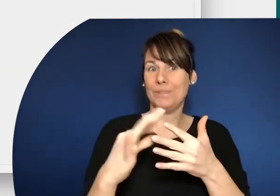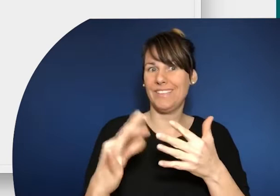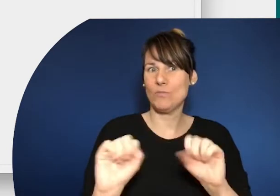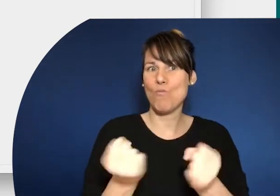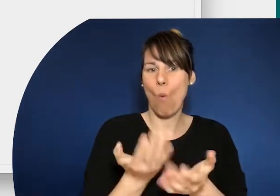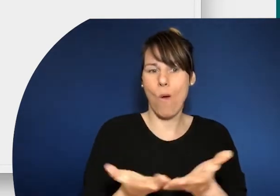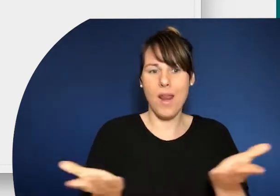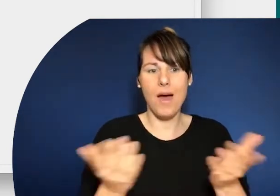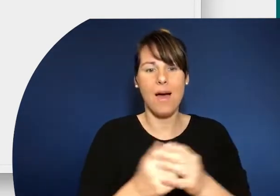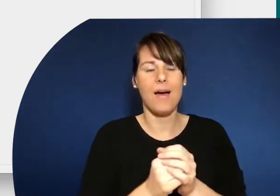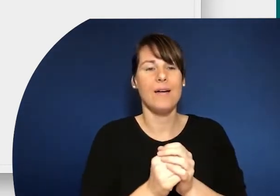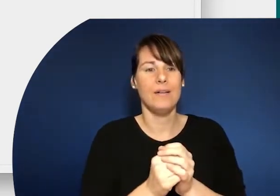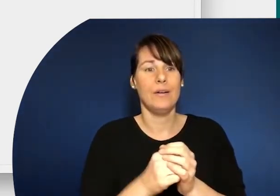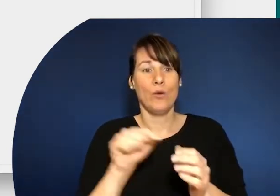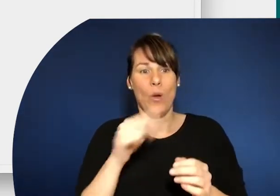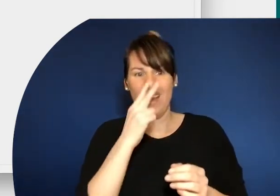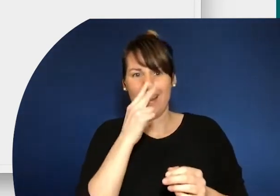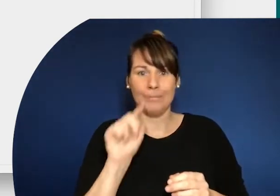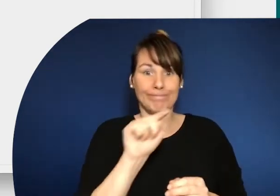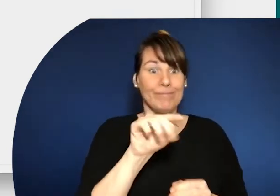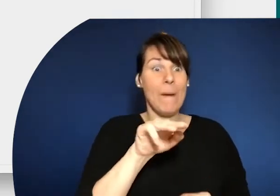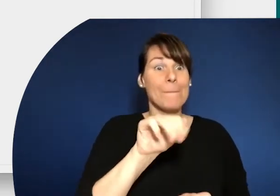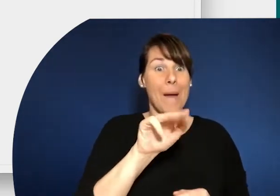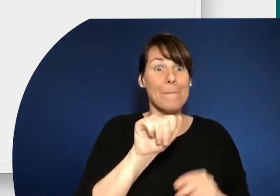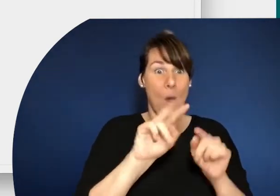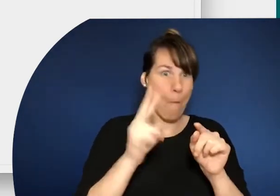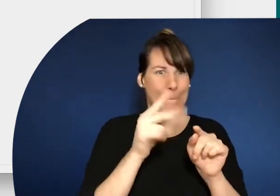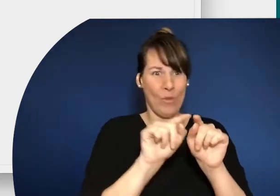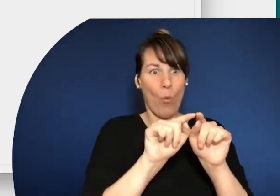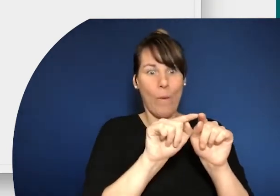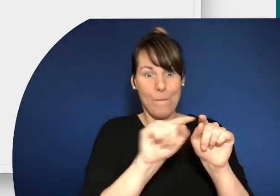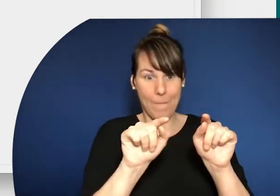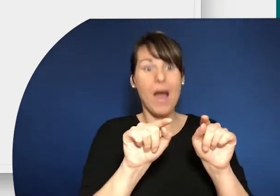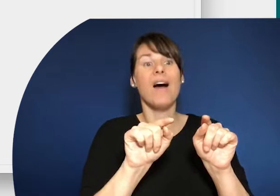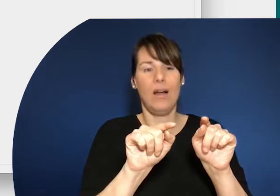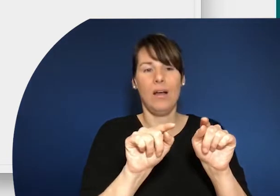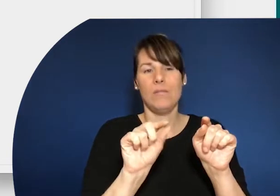Again, here I write, for example. Mama. OK, just a second.